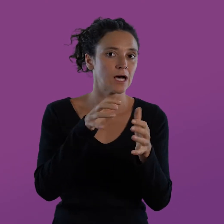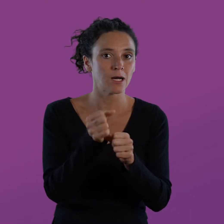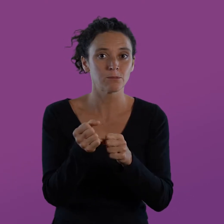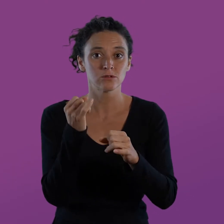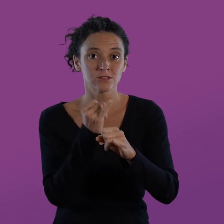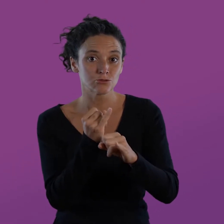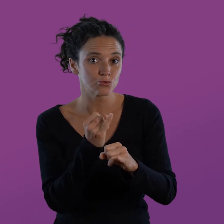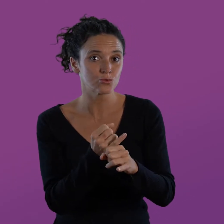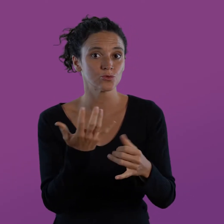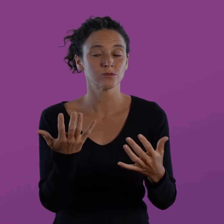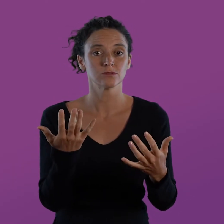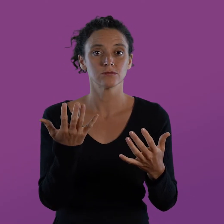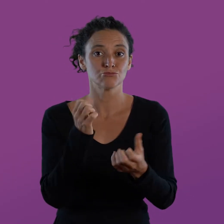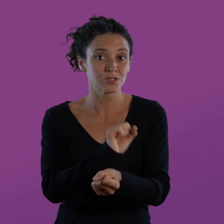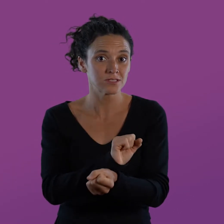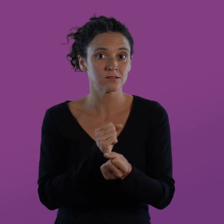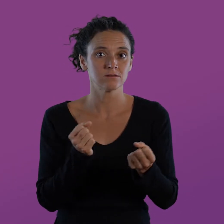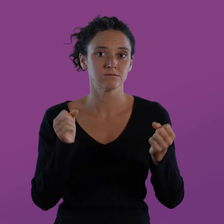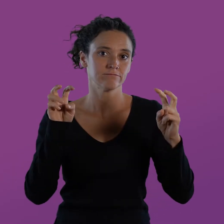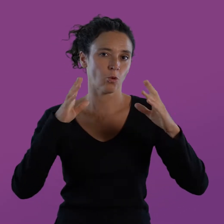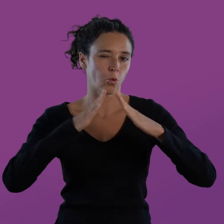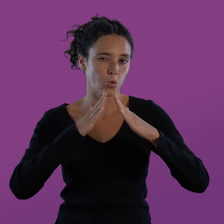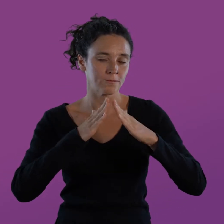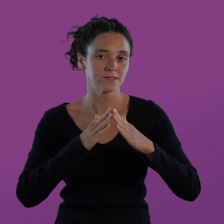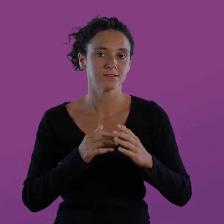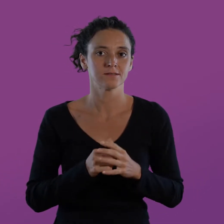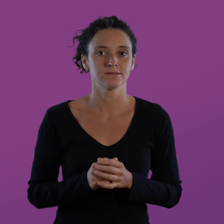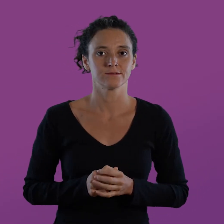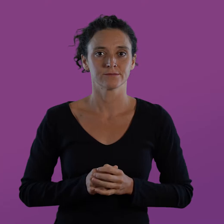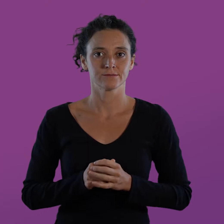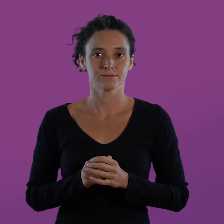environments such as homes, institutions and prisons.